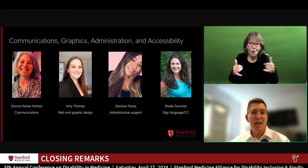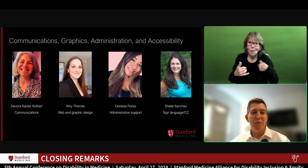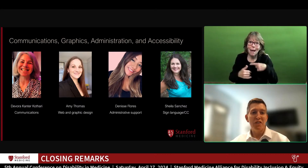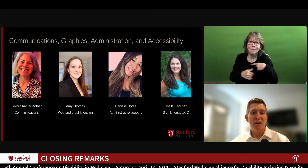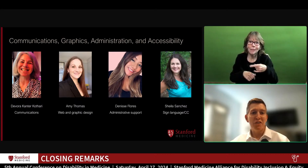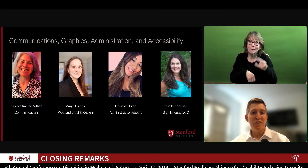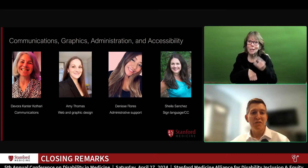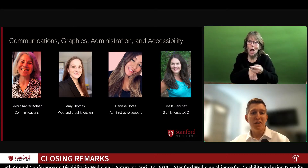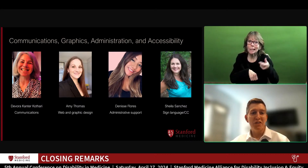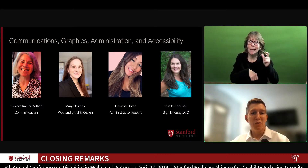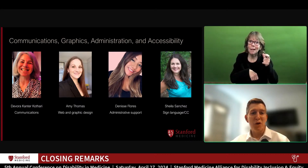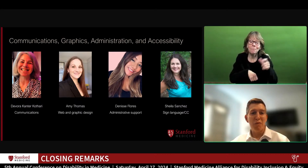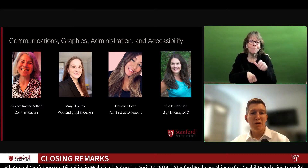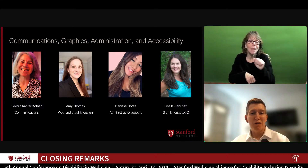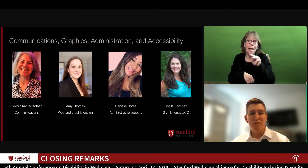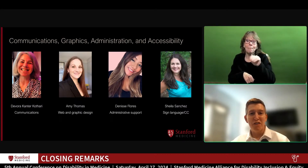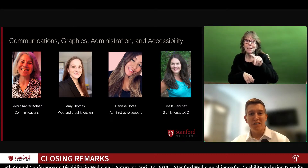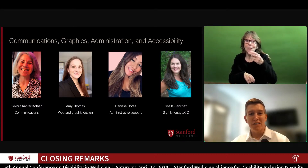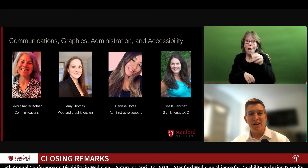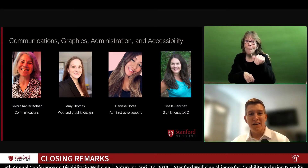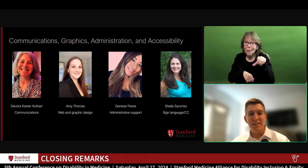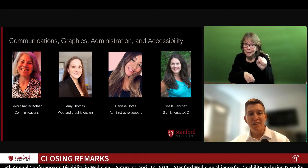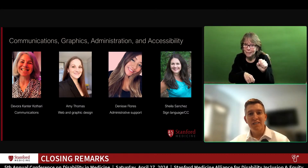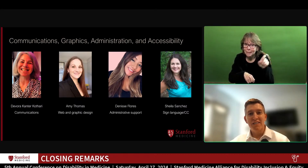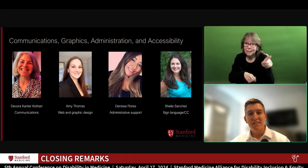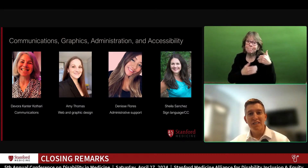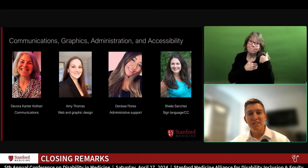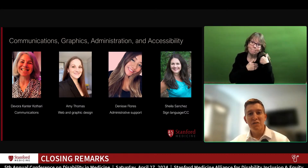Amy Thomas, who does our web and graphic design. Denisse,